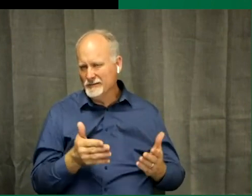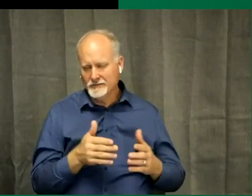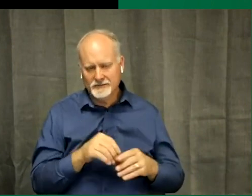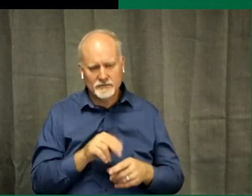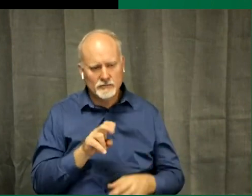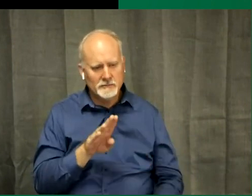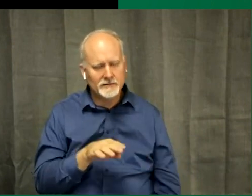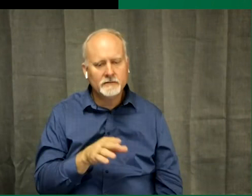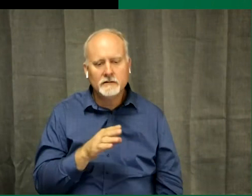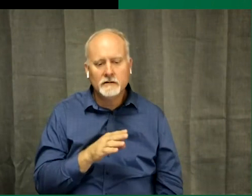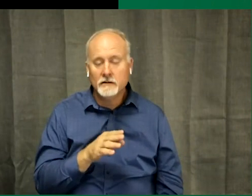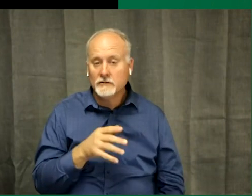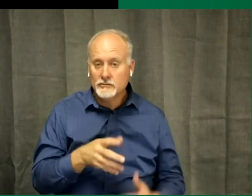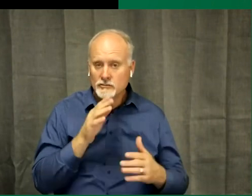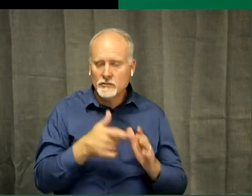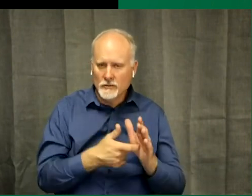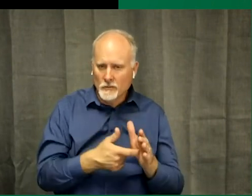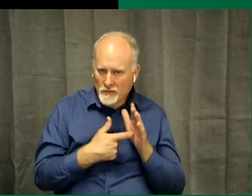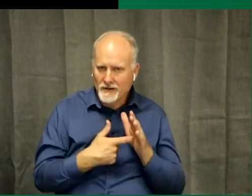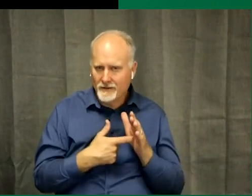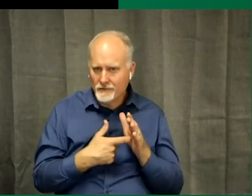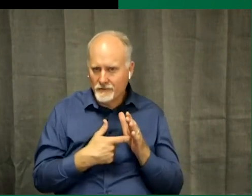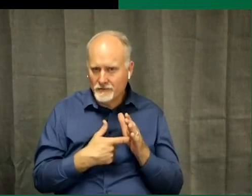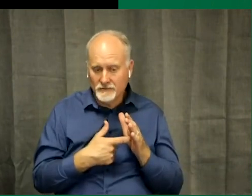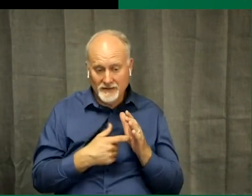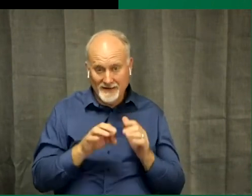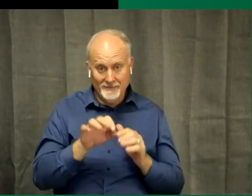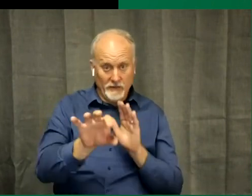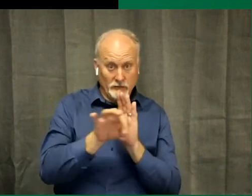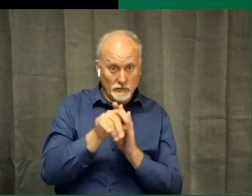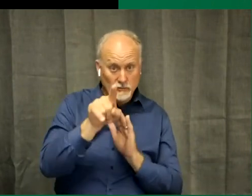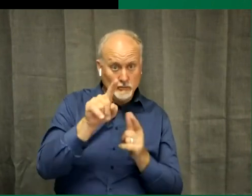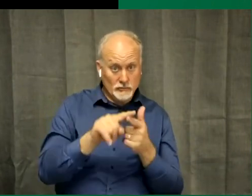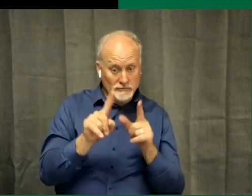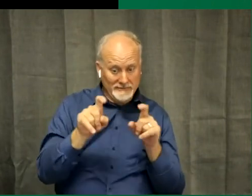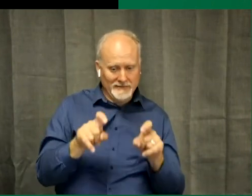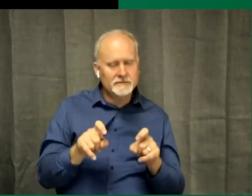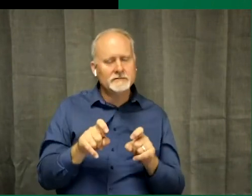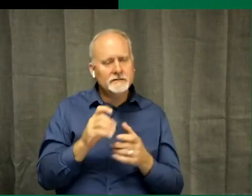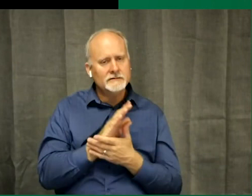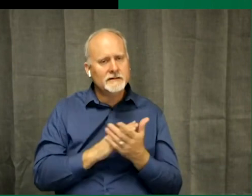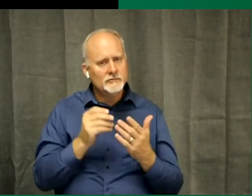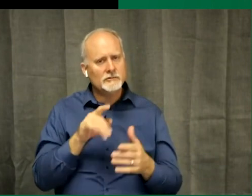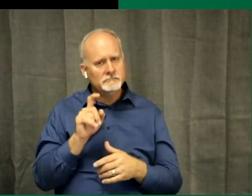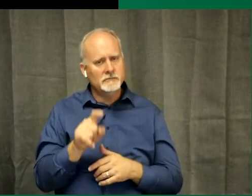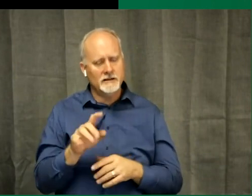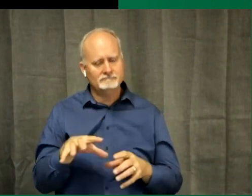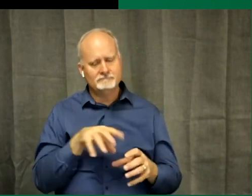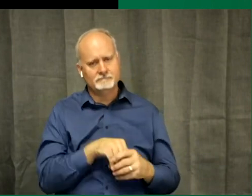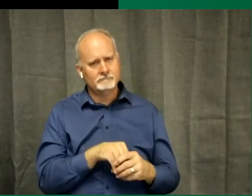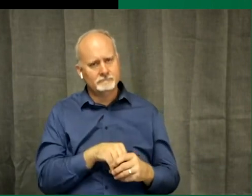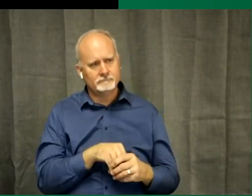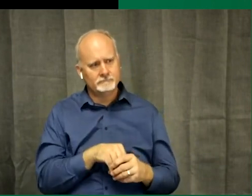students are required to if randomly chosen some students are required to participate in the